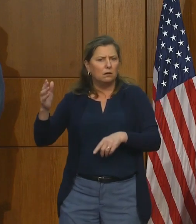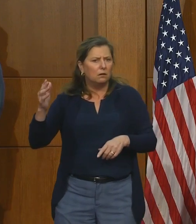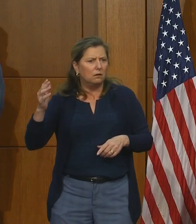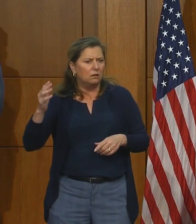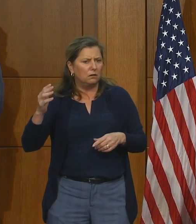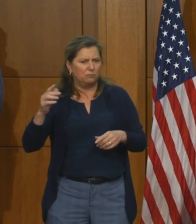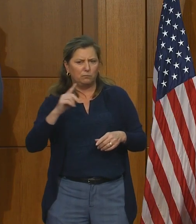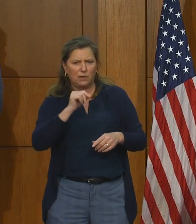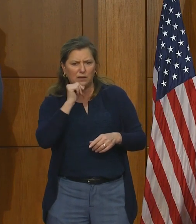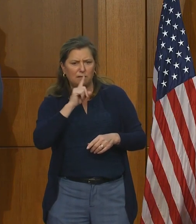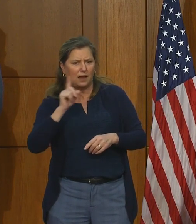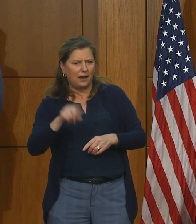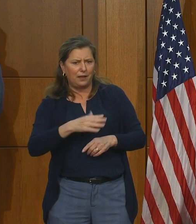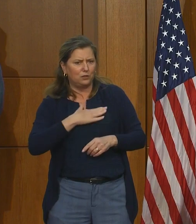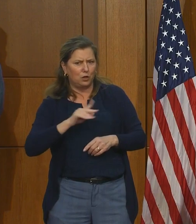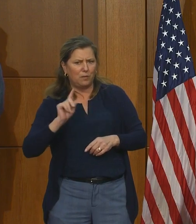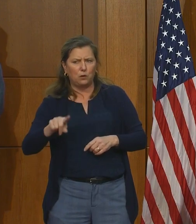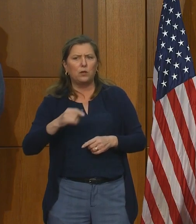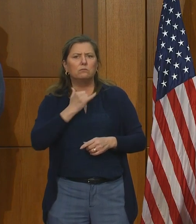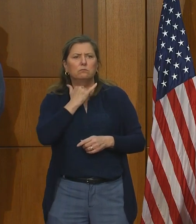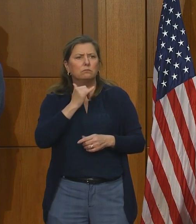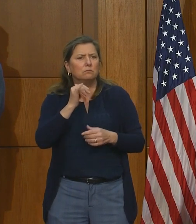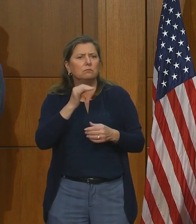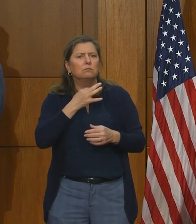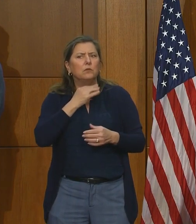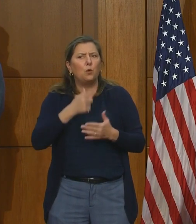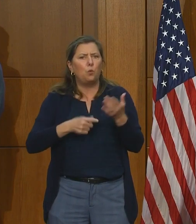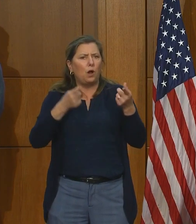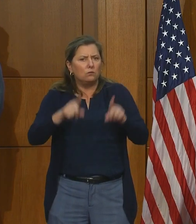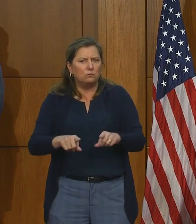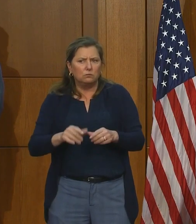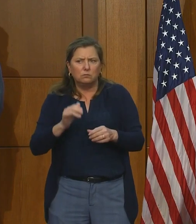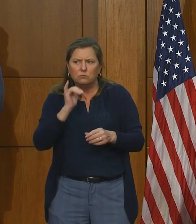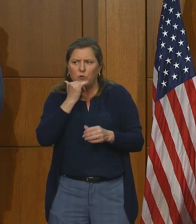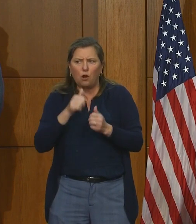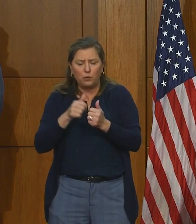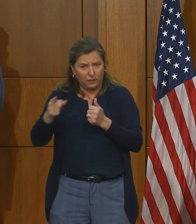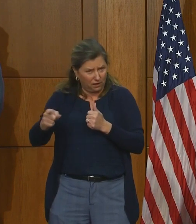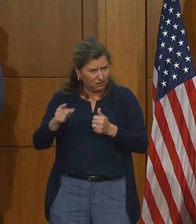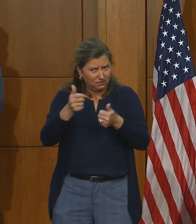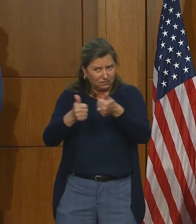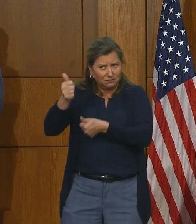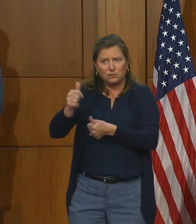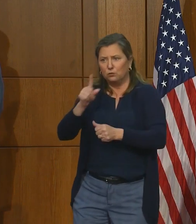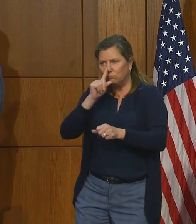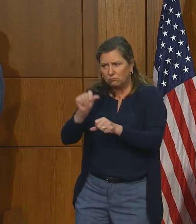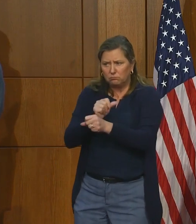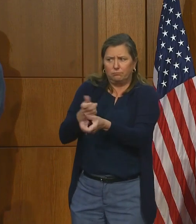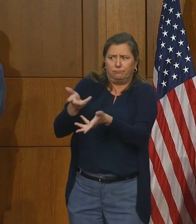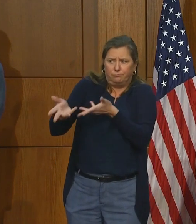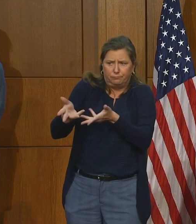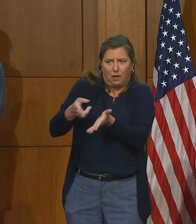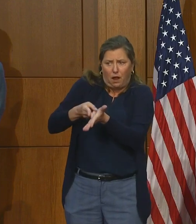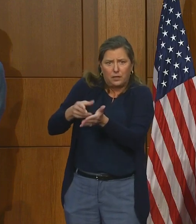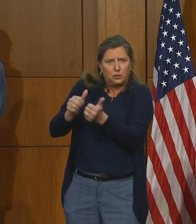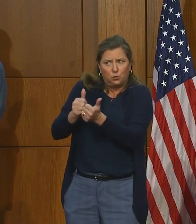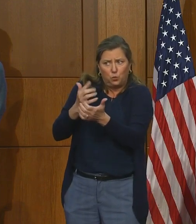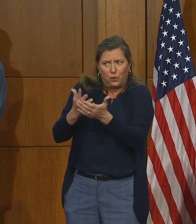FOR THE QUESTION. AND ANSWERED ANSWER MY QUESTIONS WHAT WENT